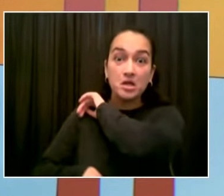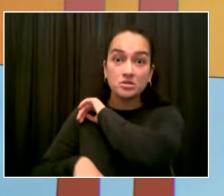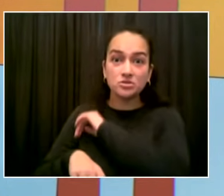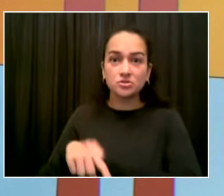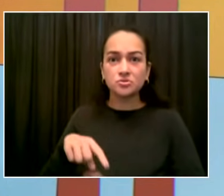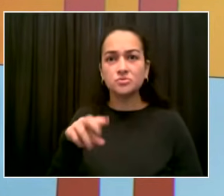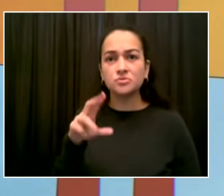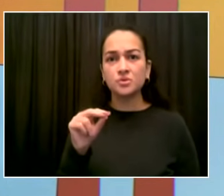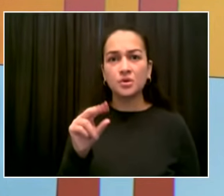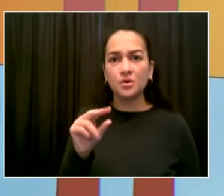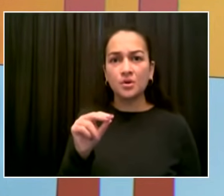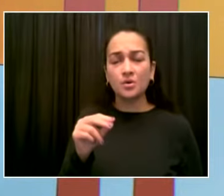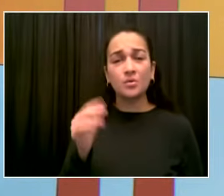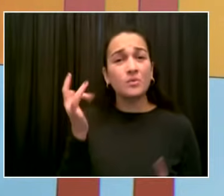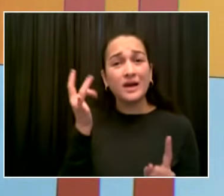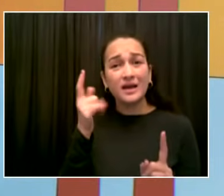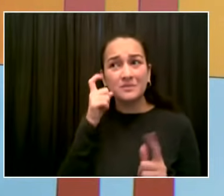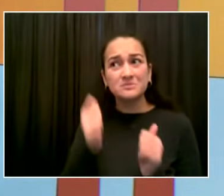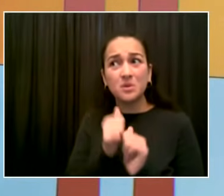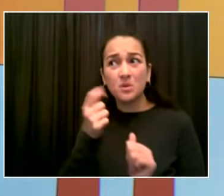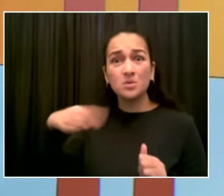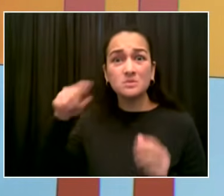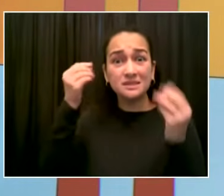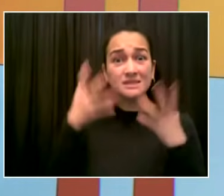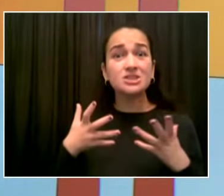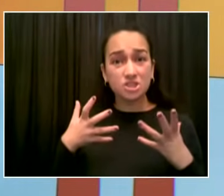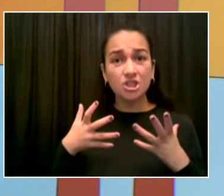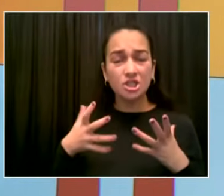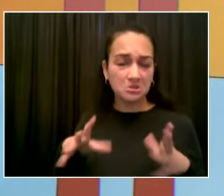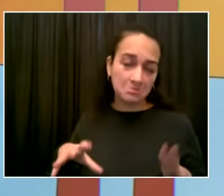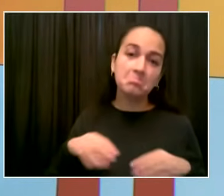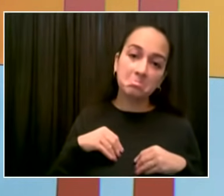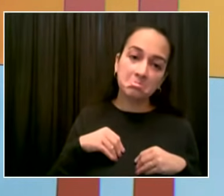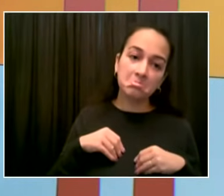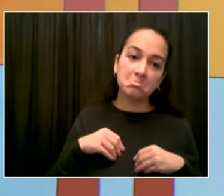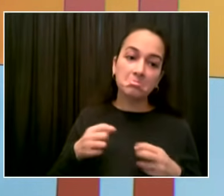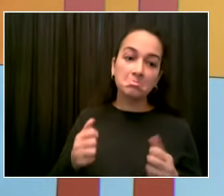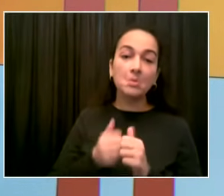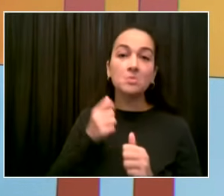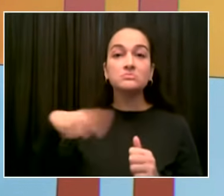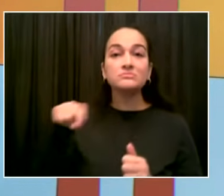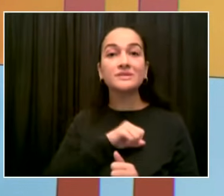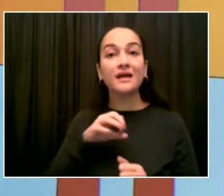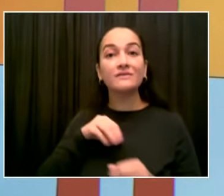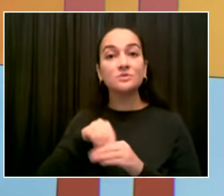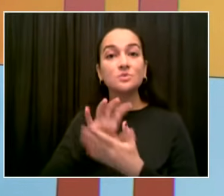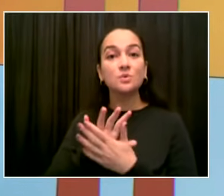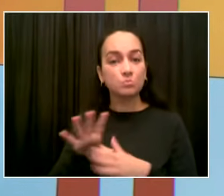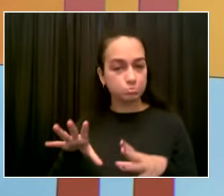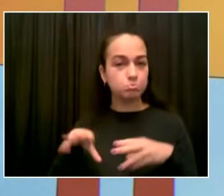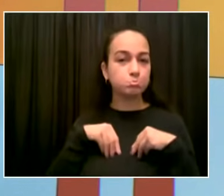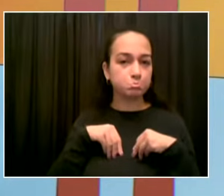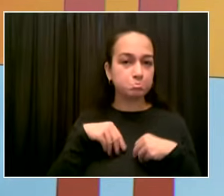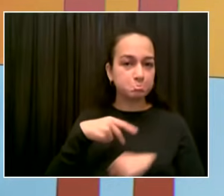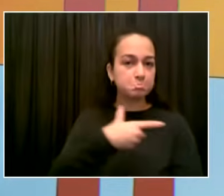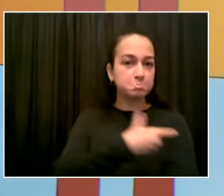WANT TO BE IN THE CLASSROOMS SUPPORTING THEIR KIDS. IFT HERE ARE FOLKS WHO ON MONDAY ARE